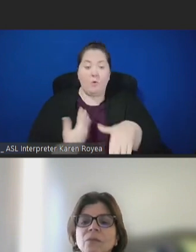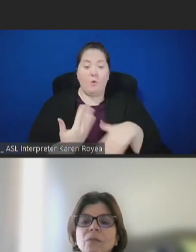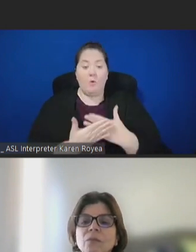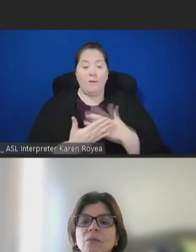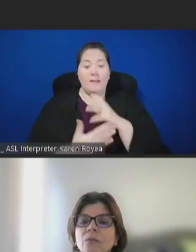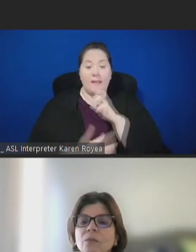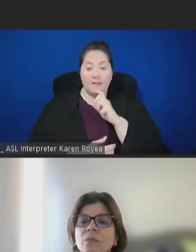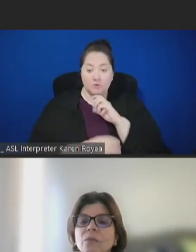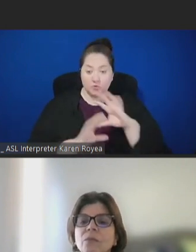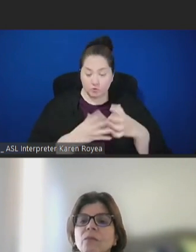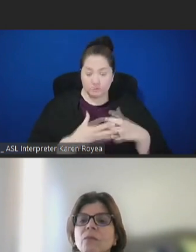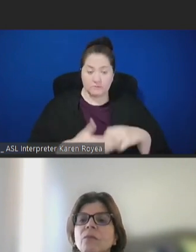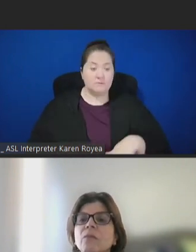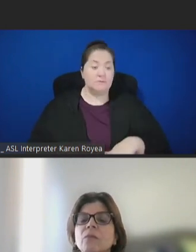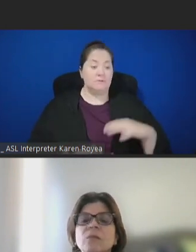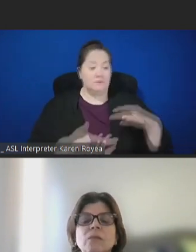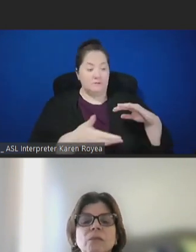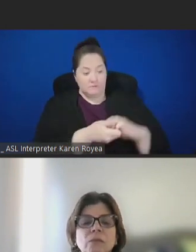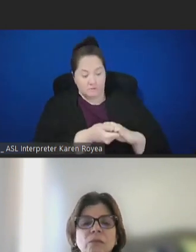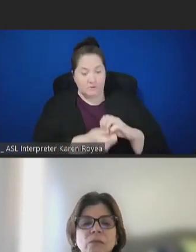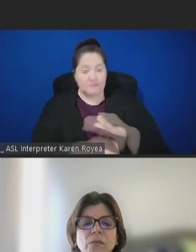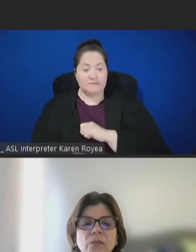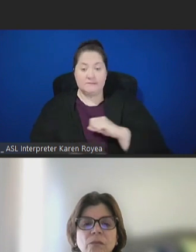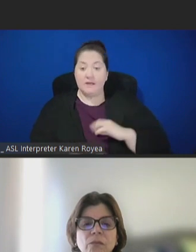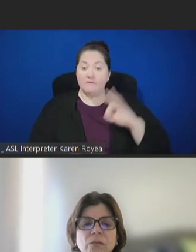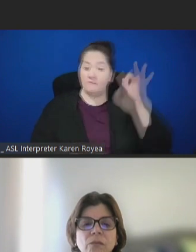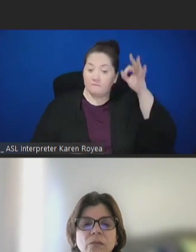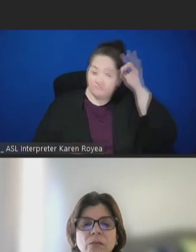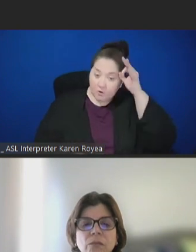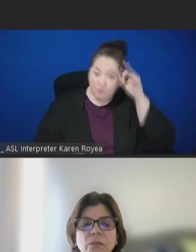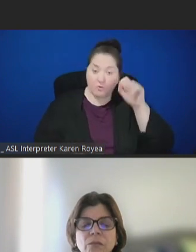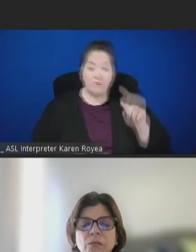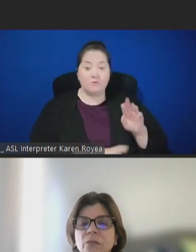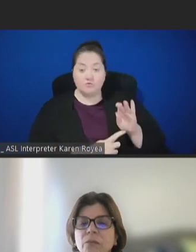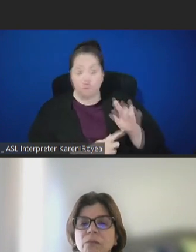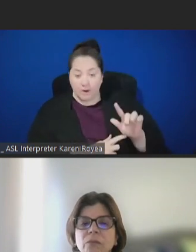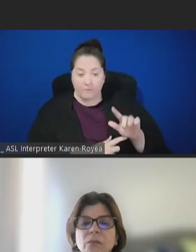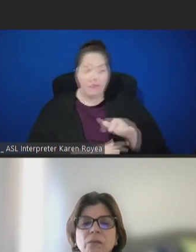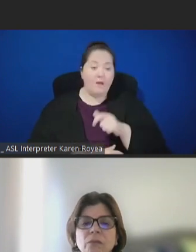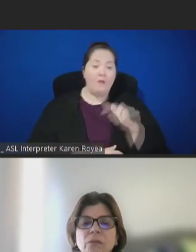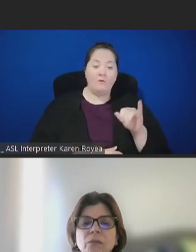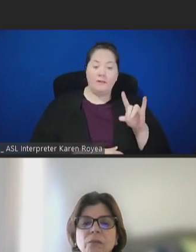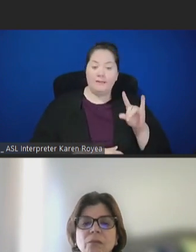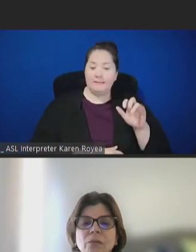partnership with staff at our federal, tribal, and urban Indian health organization facilities,